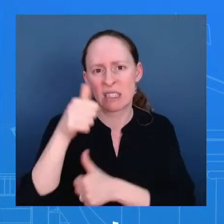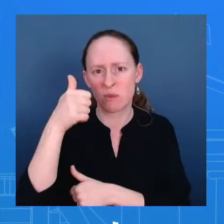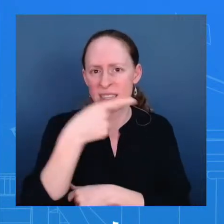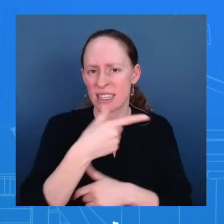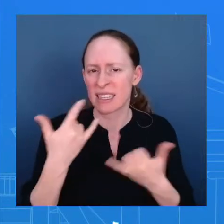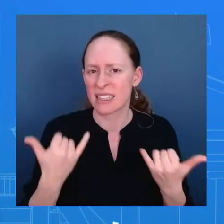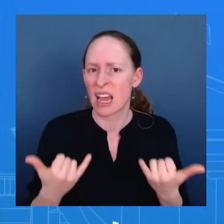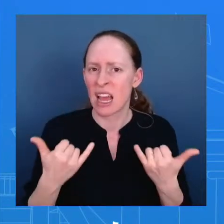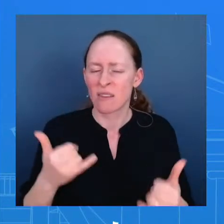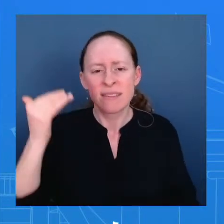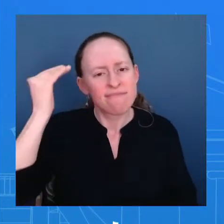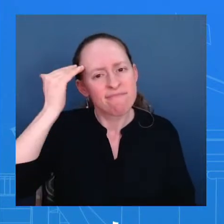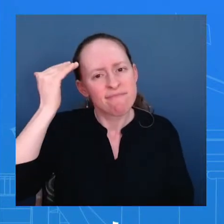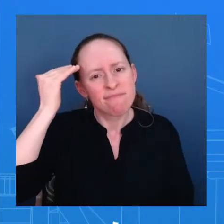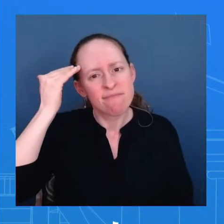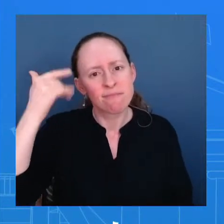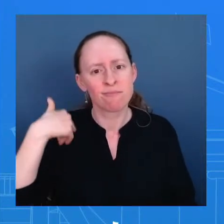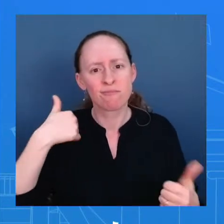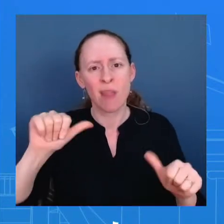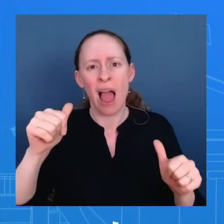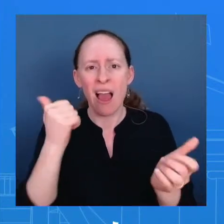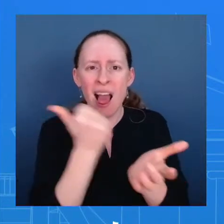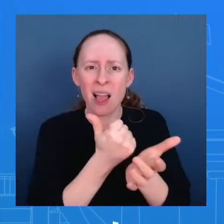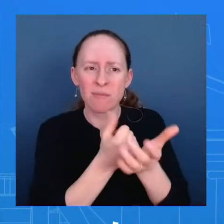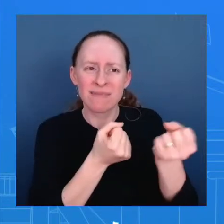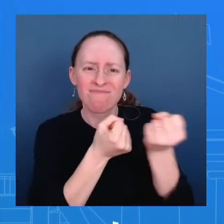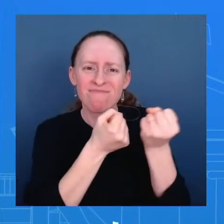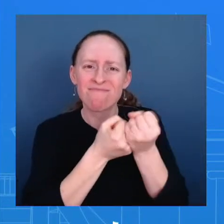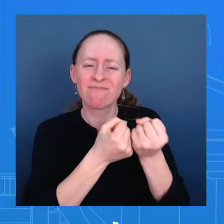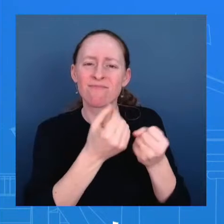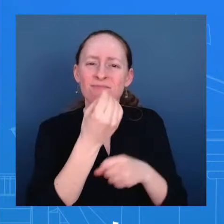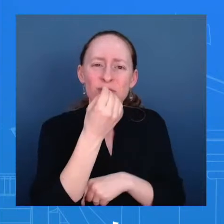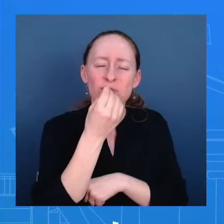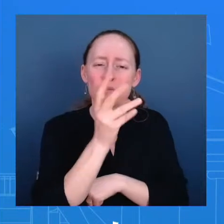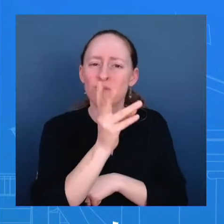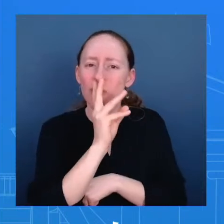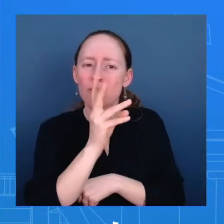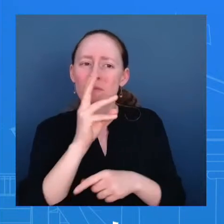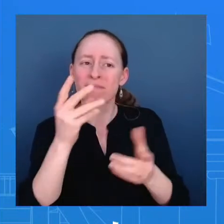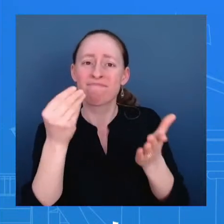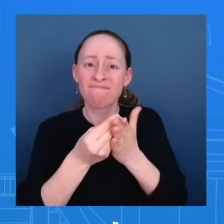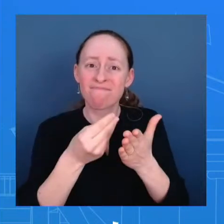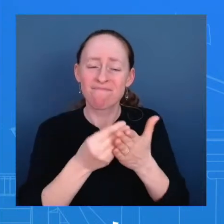leading the world in getting that humanitarian aid. And we're trying to get the M- -- M- -- MSS in place